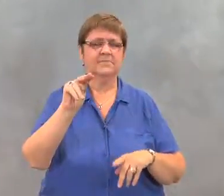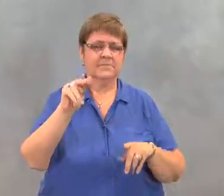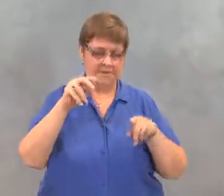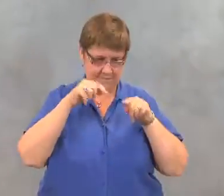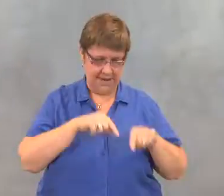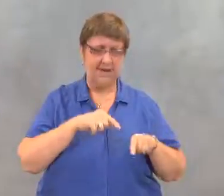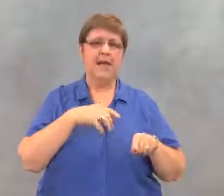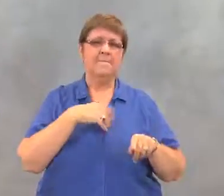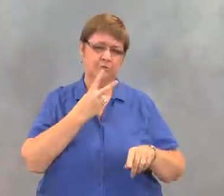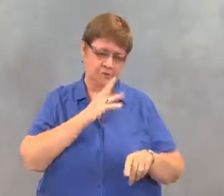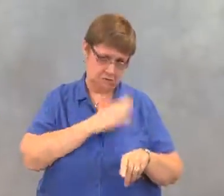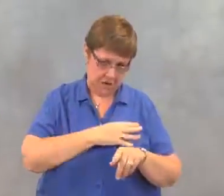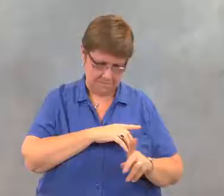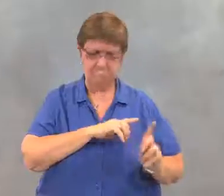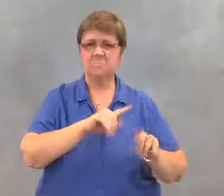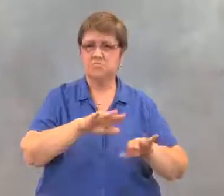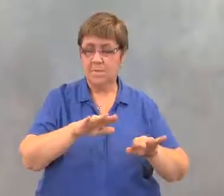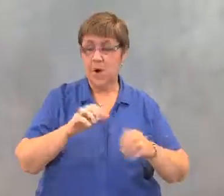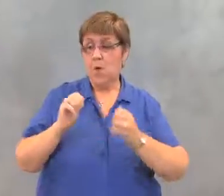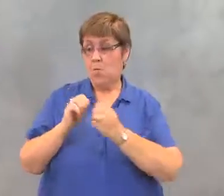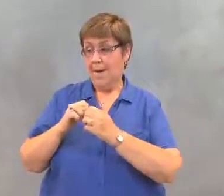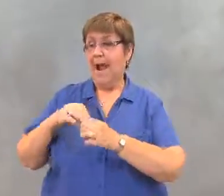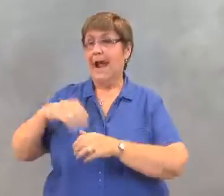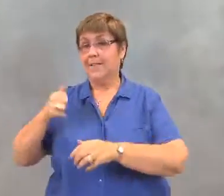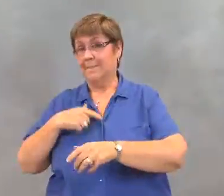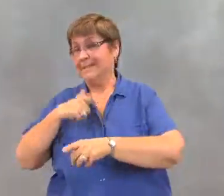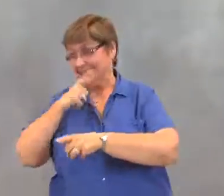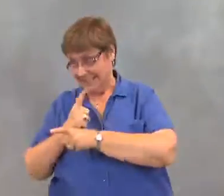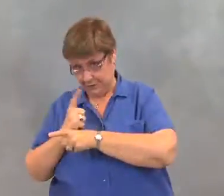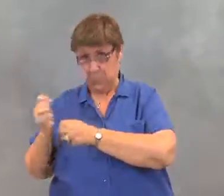He and my two daughters were swimming, along with my sister